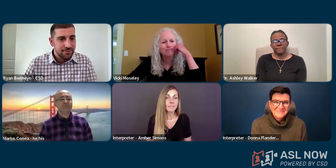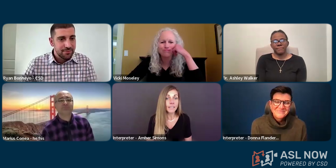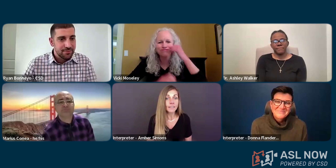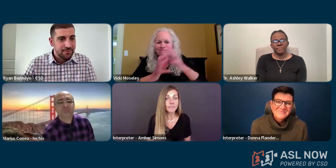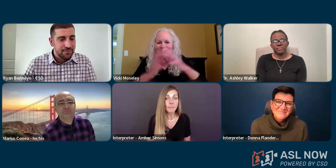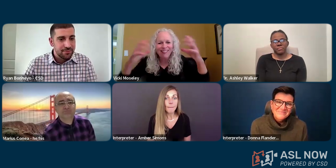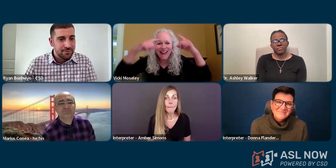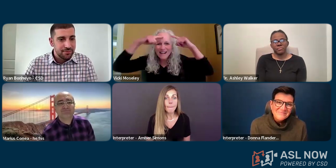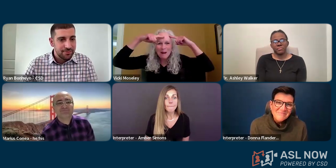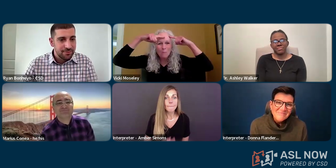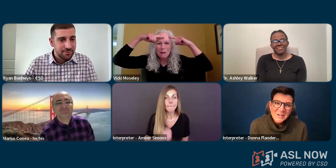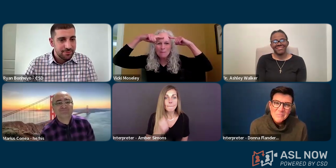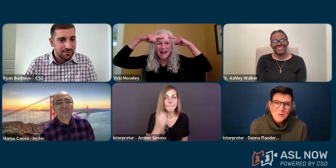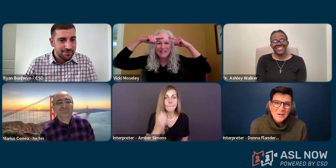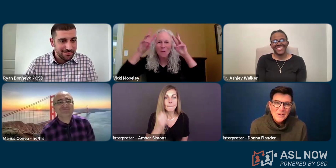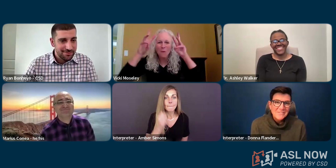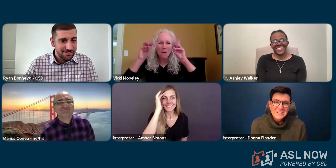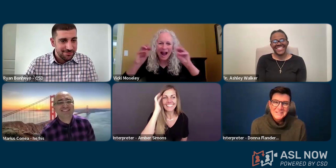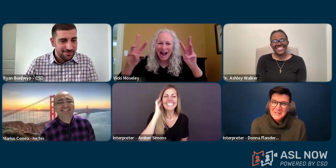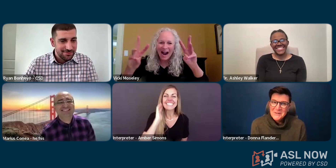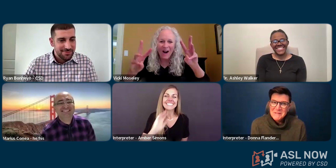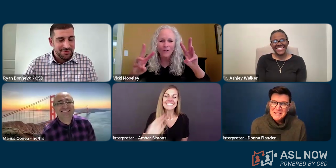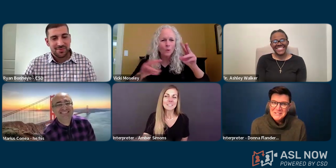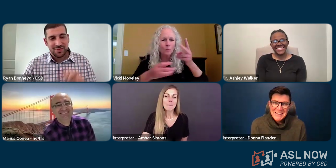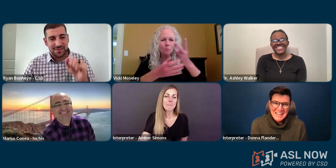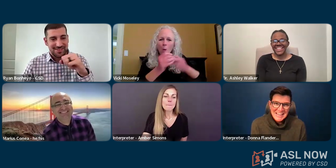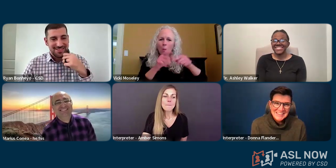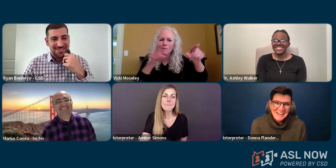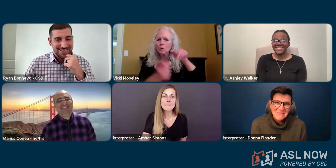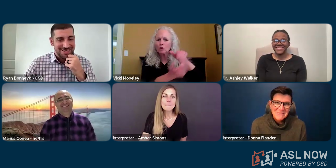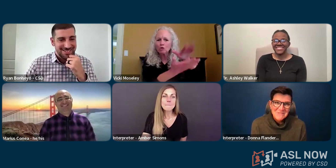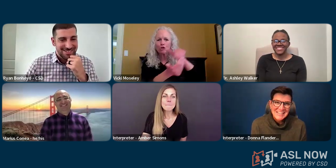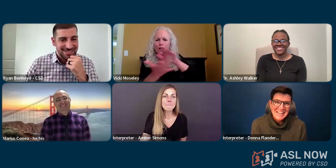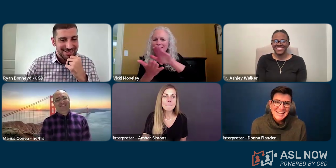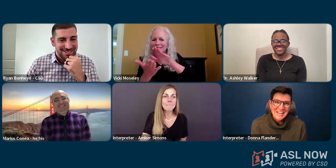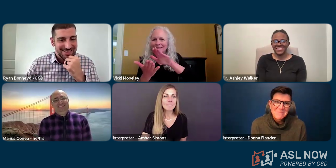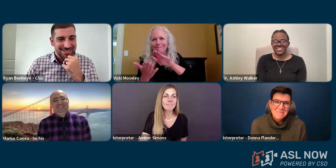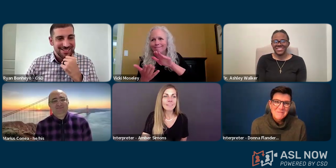Vicki boy, I've got so much in my head that I want to say,